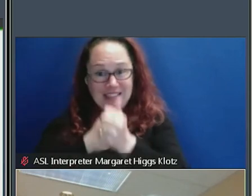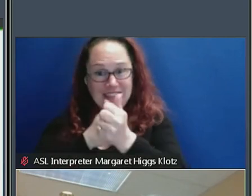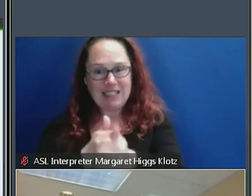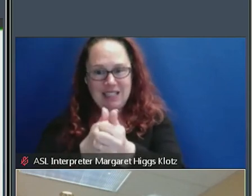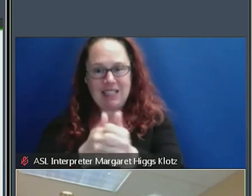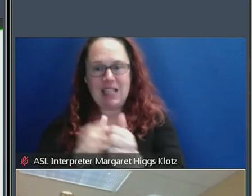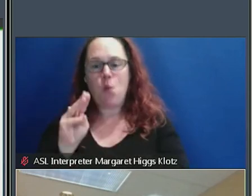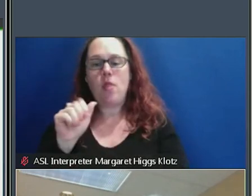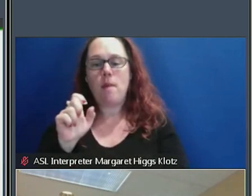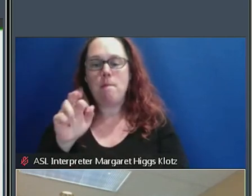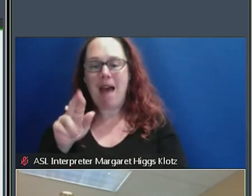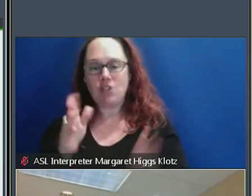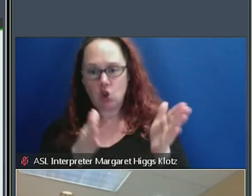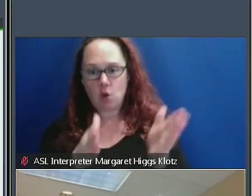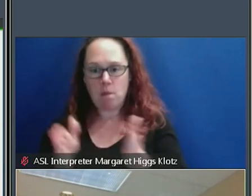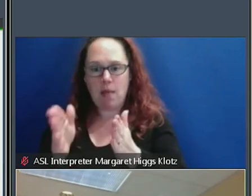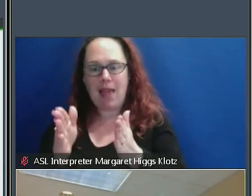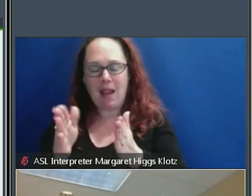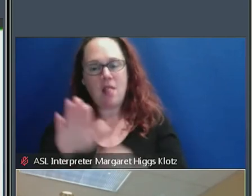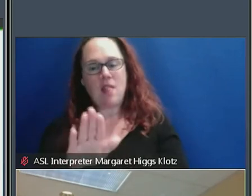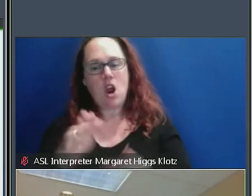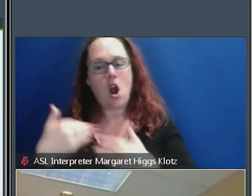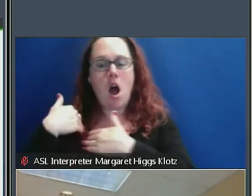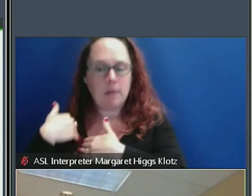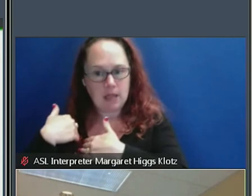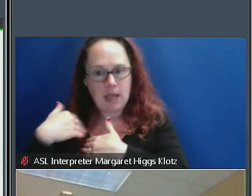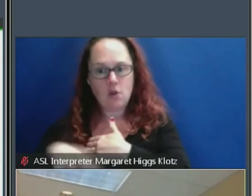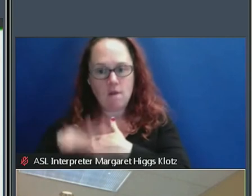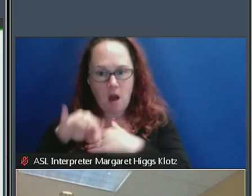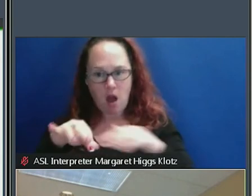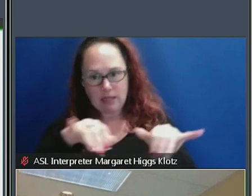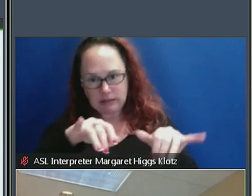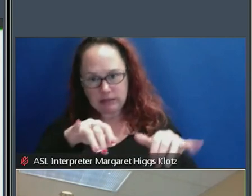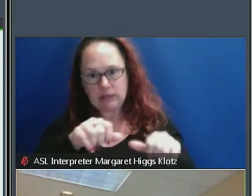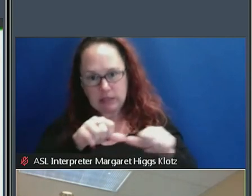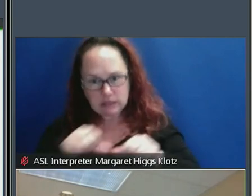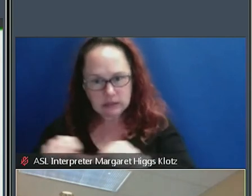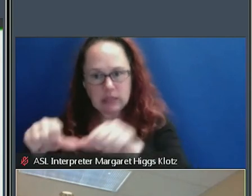This party is obligated to find consistency where the master plan ever stuck with. Yeah,